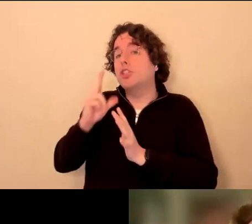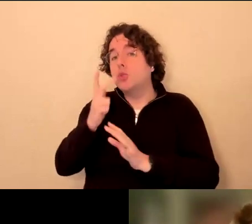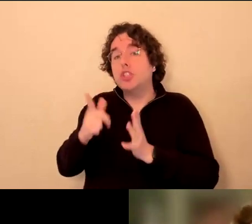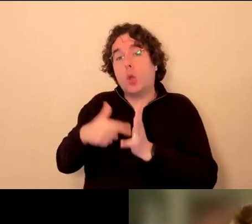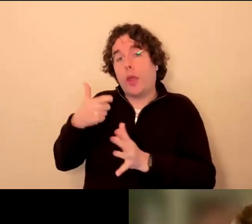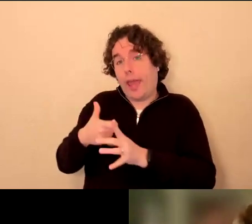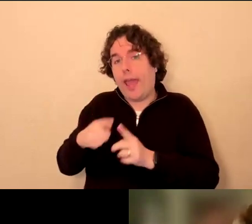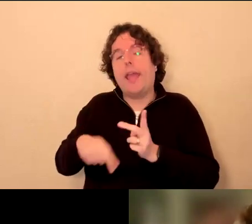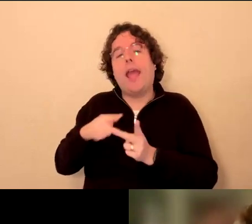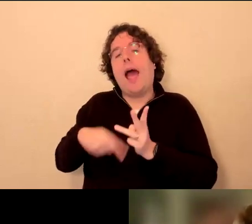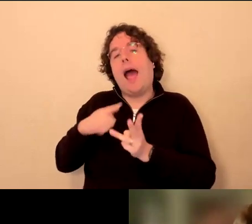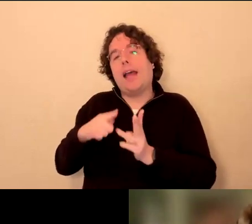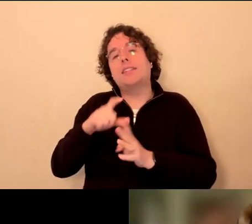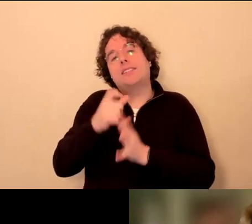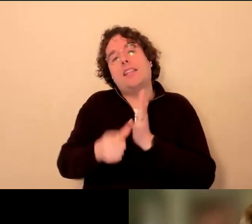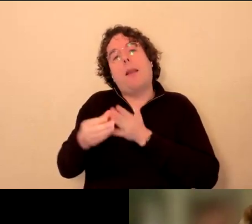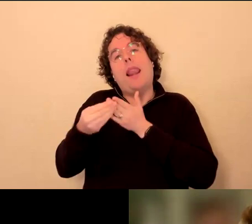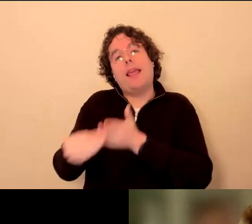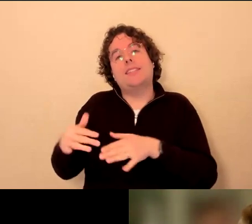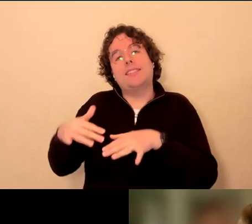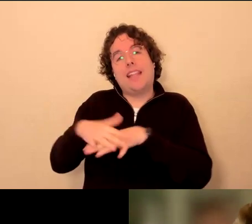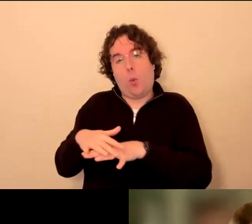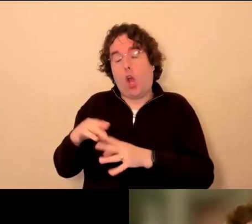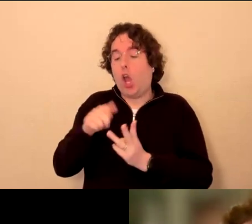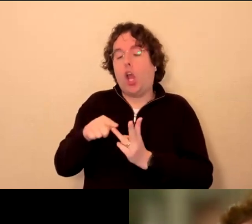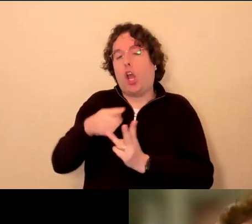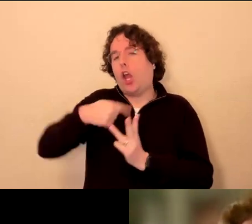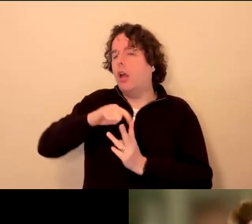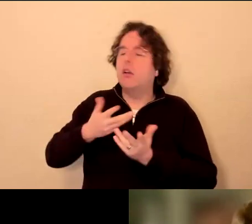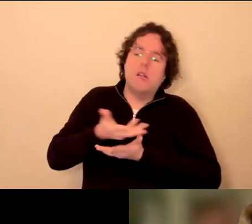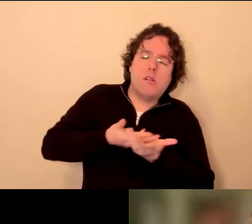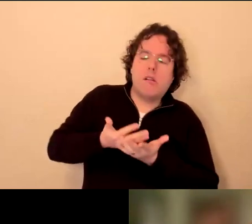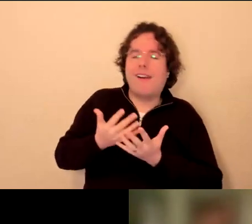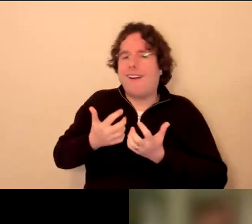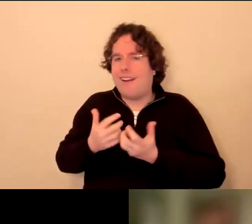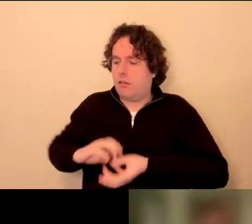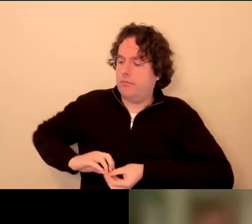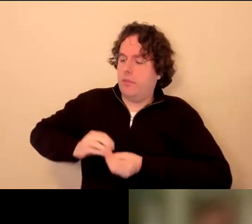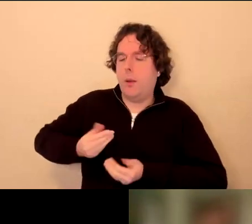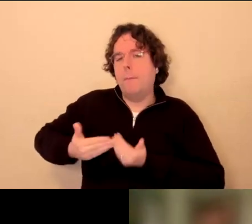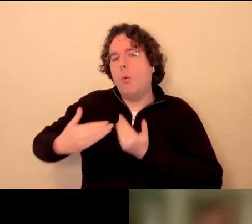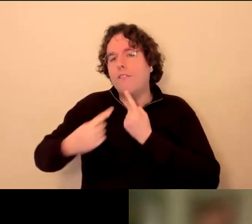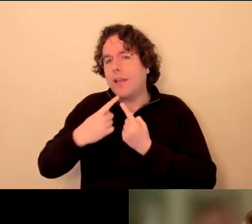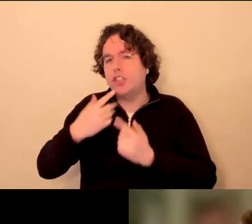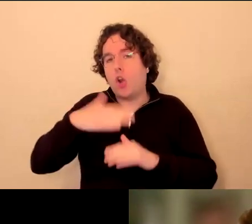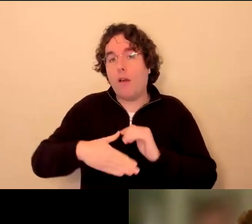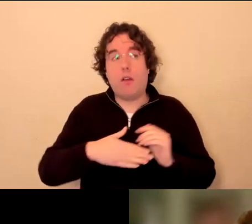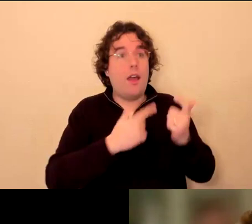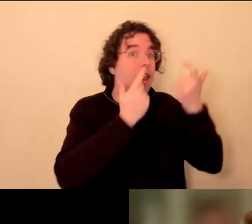have been talking a lot about how we can develop more information about legal rights so that disabled